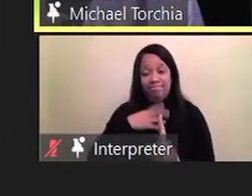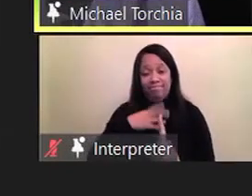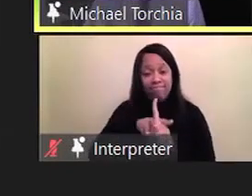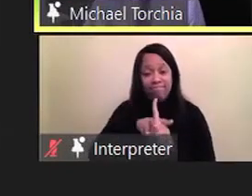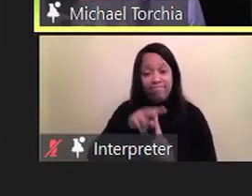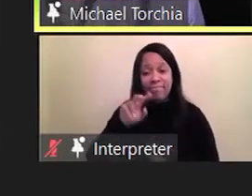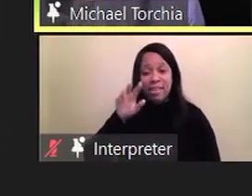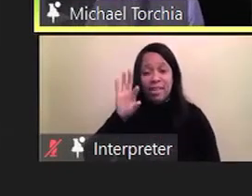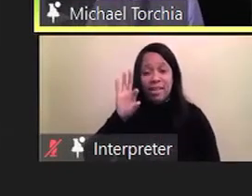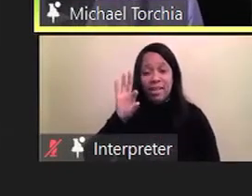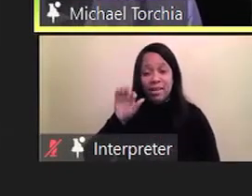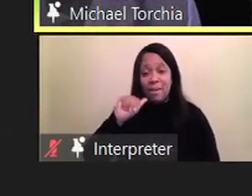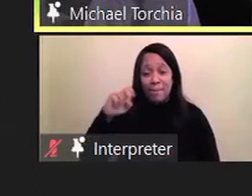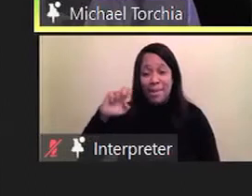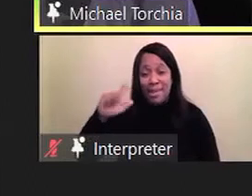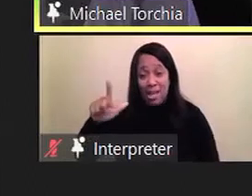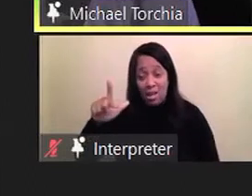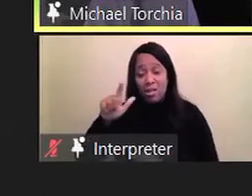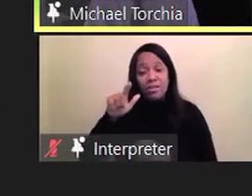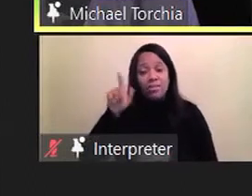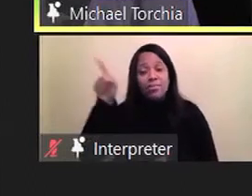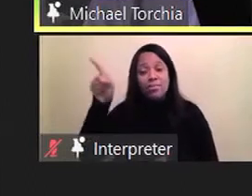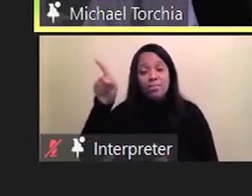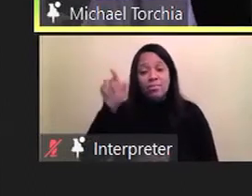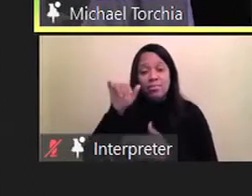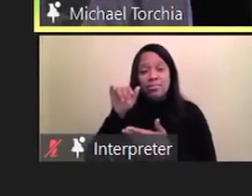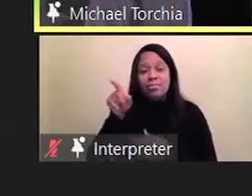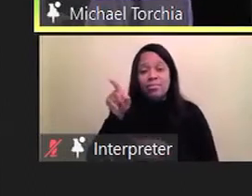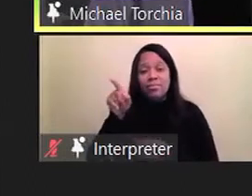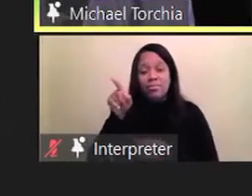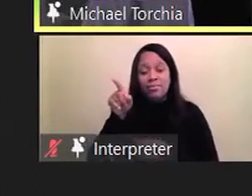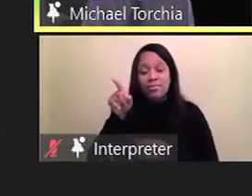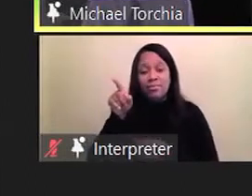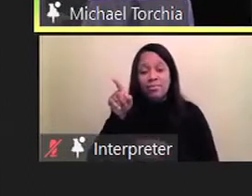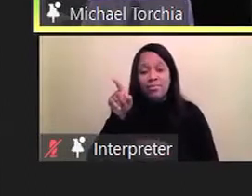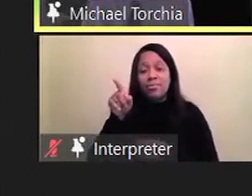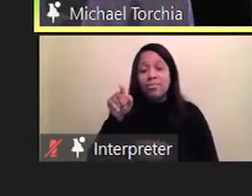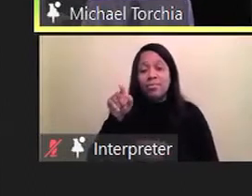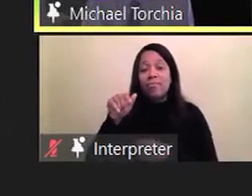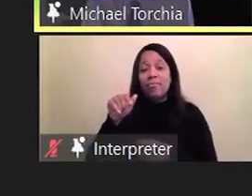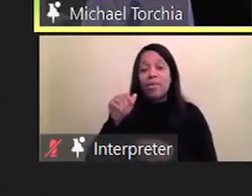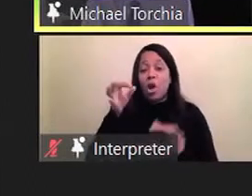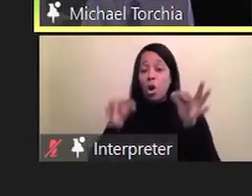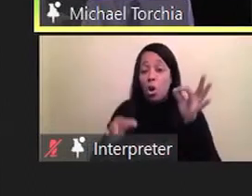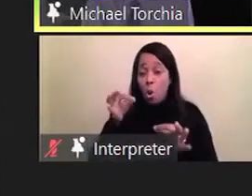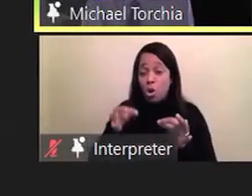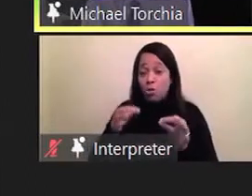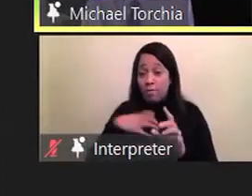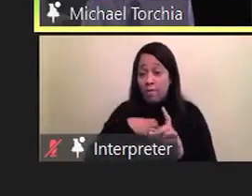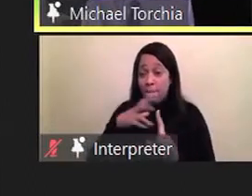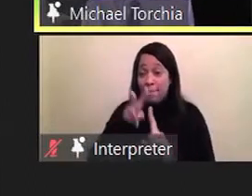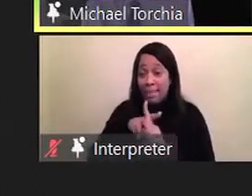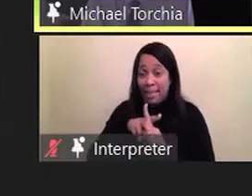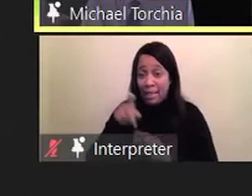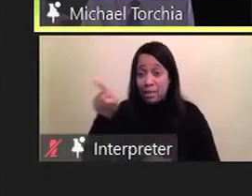which is like the New York area, among other states. The court of appeals affirmed the trial court. They agreed with the trial court.